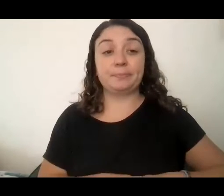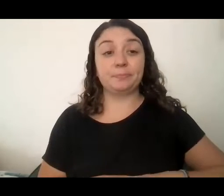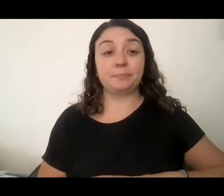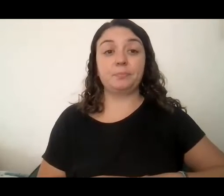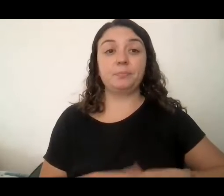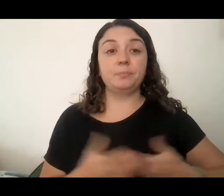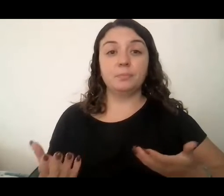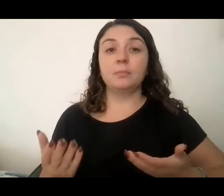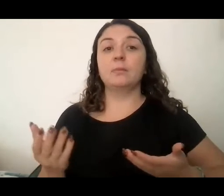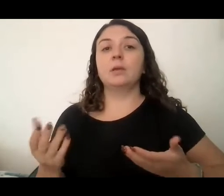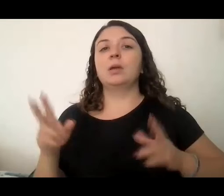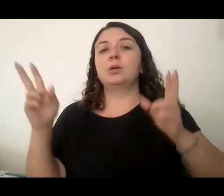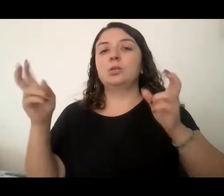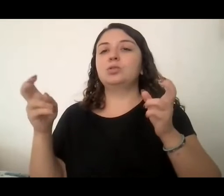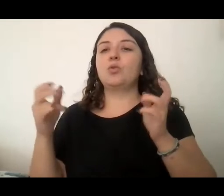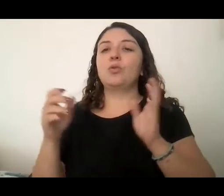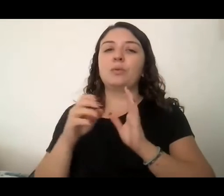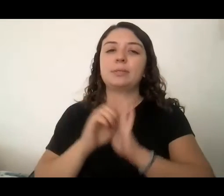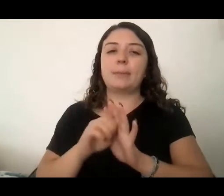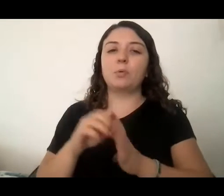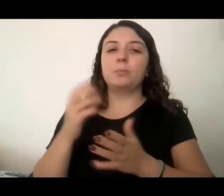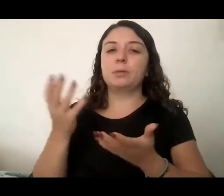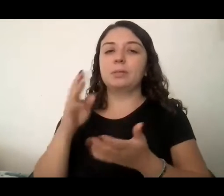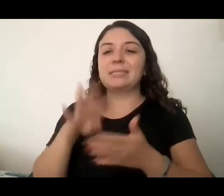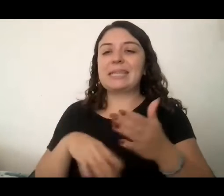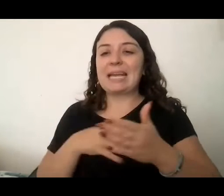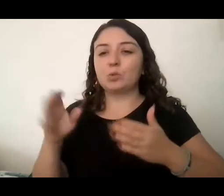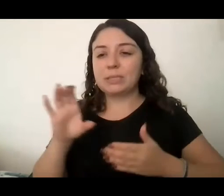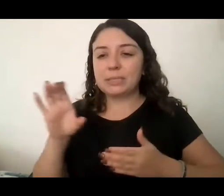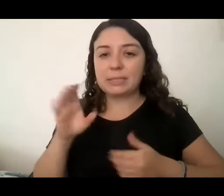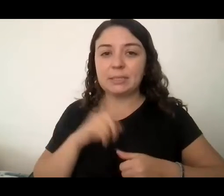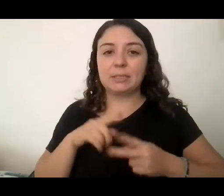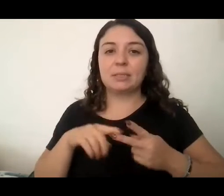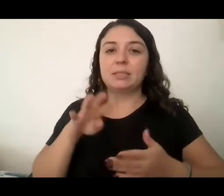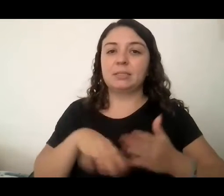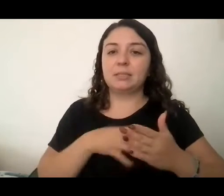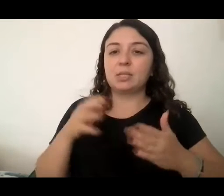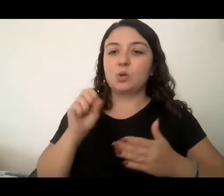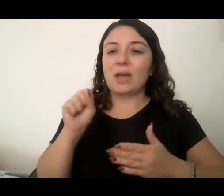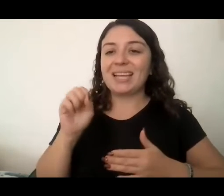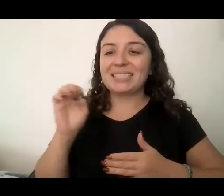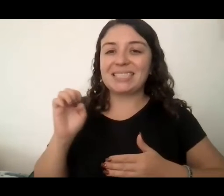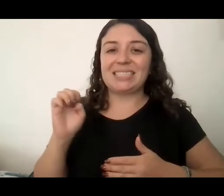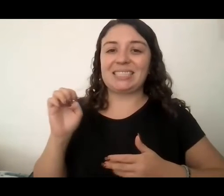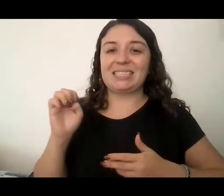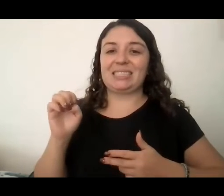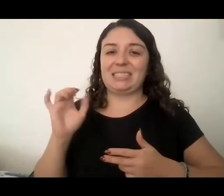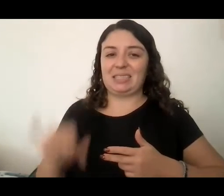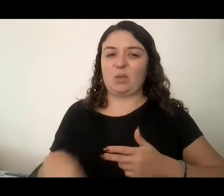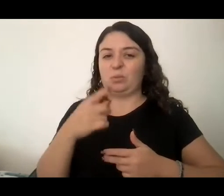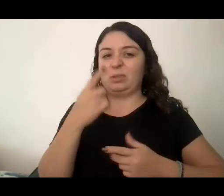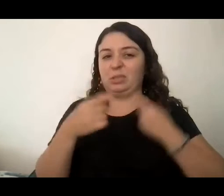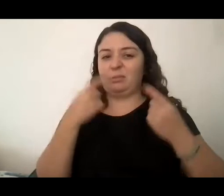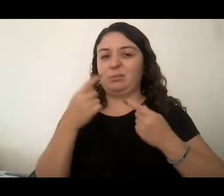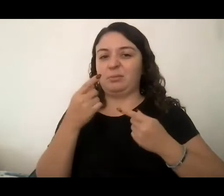a Schedule C or a Schedule SE could also be one that you use. There's a variety of them. There's